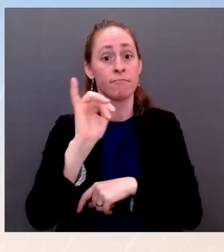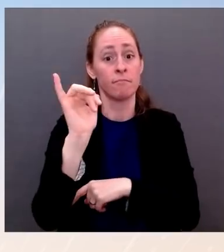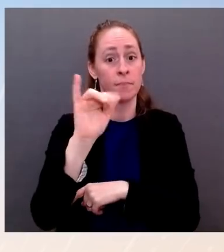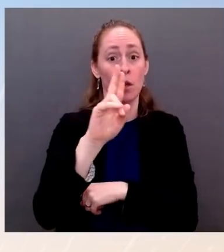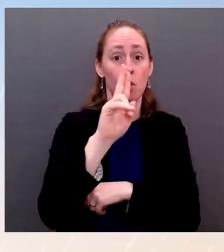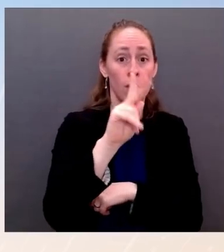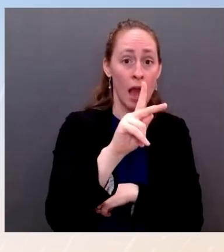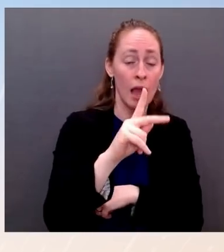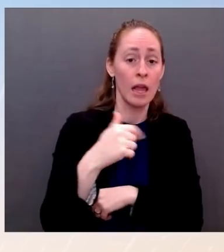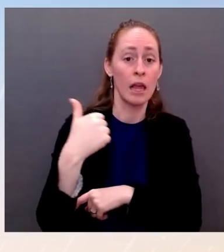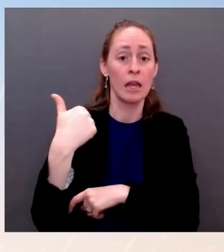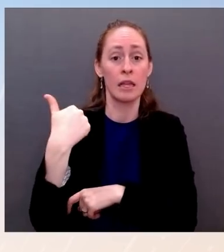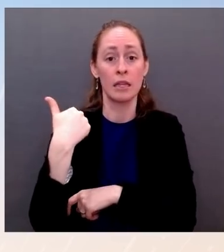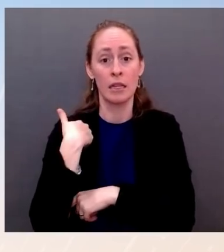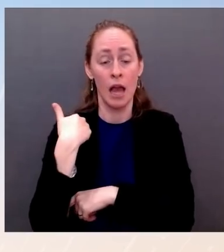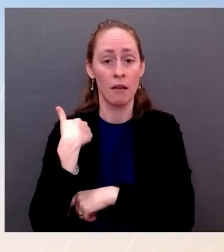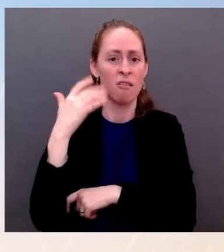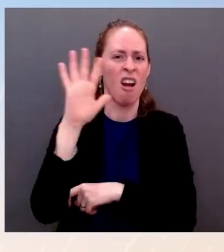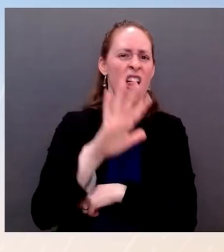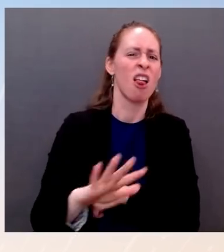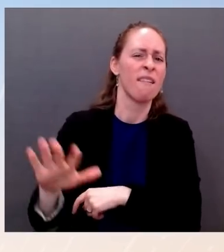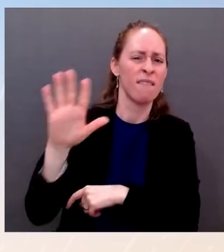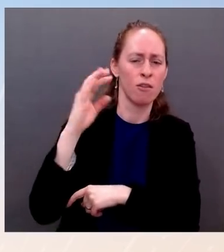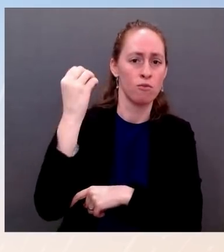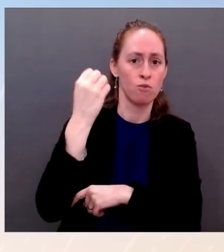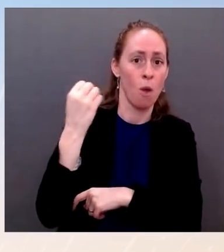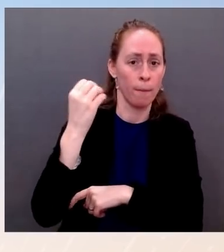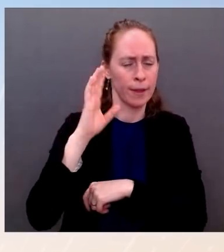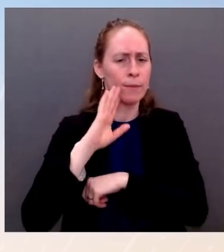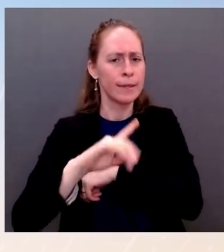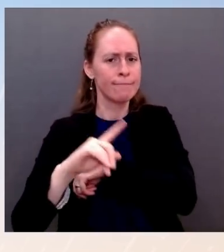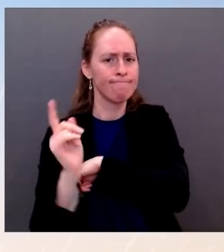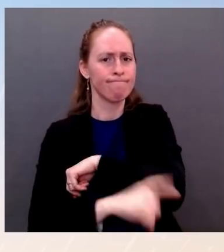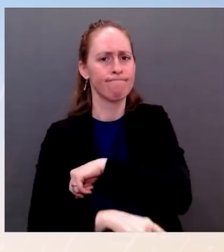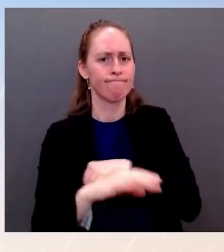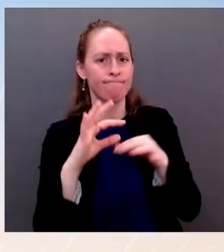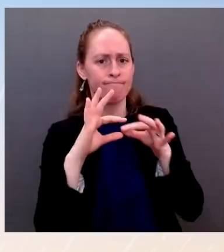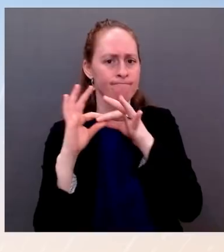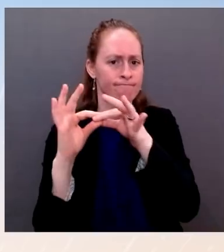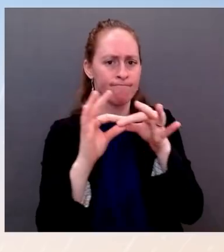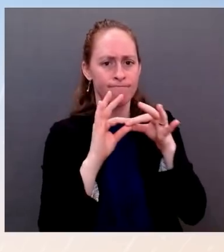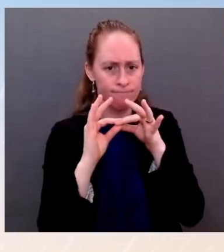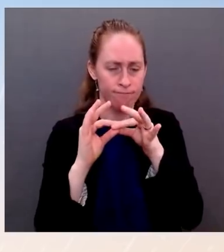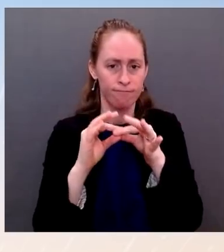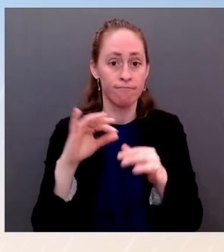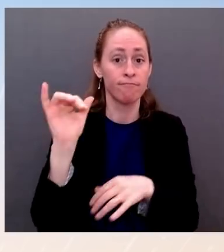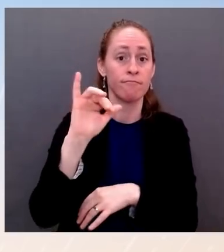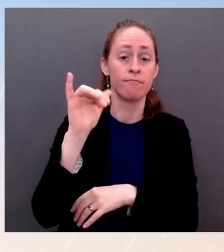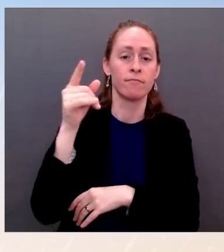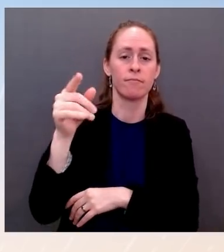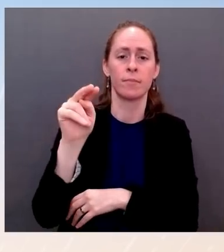and American force posture along the eastern flank of NATO. And it would include continued support to Ukraine.